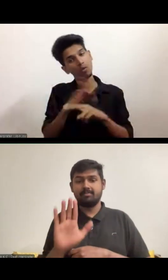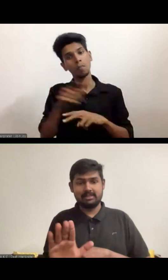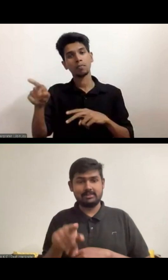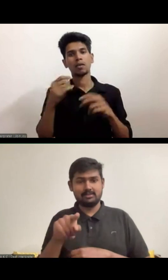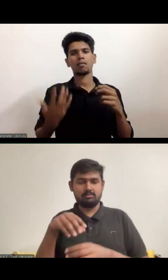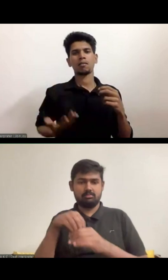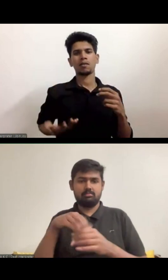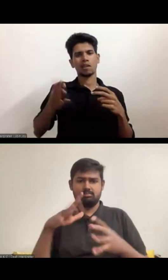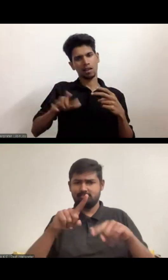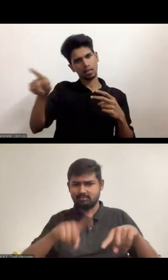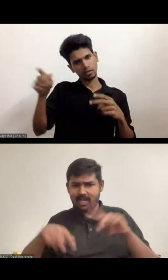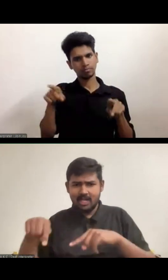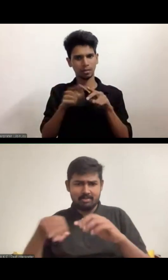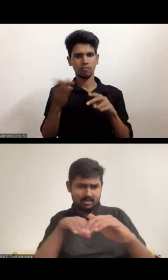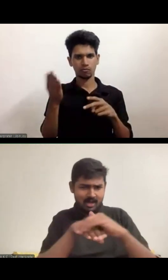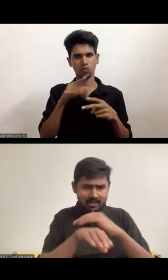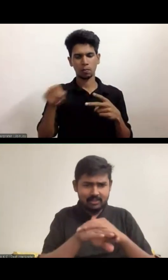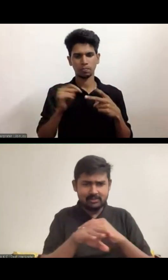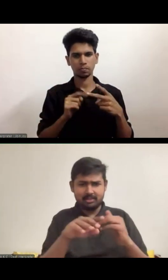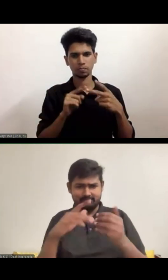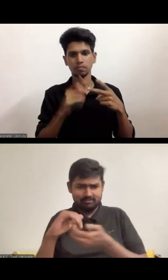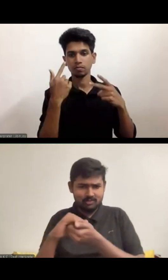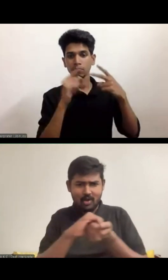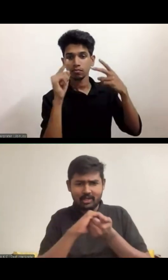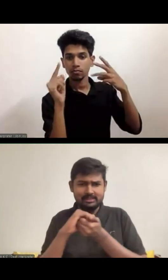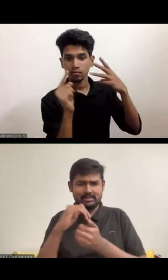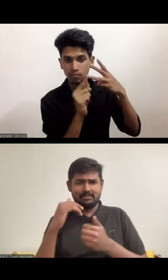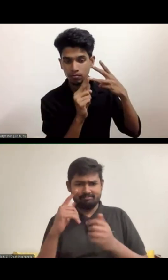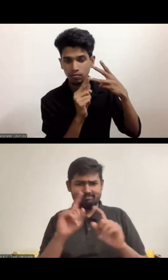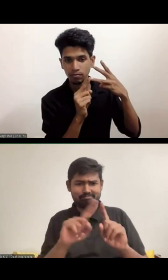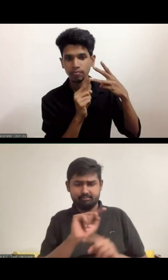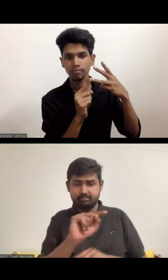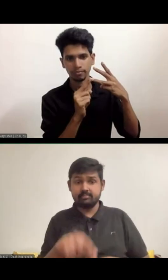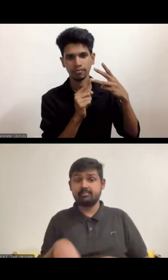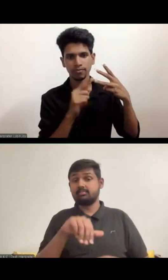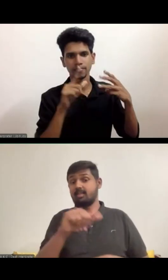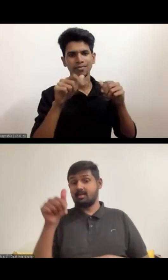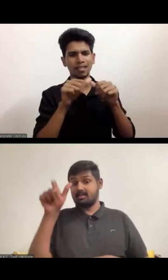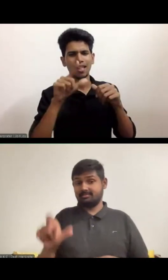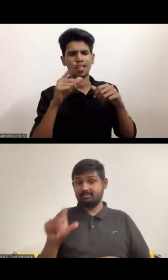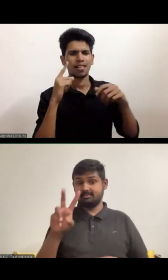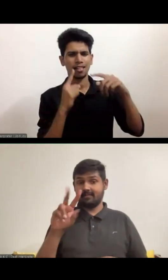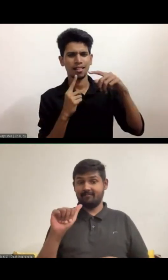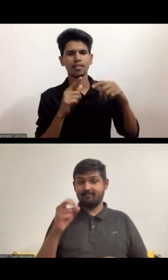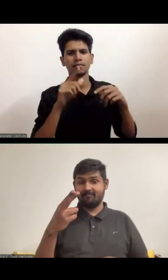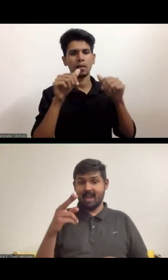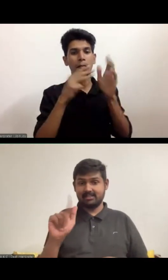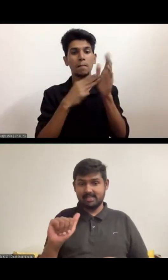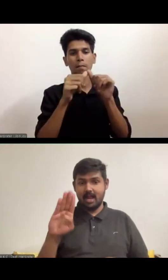And Manique Gunaratne from Sri Lanka is the manager of a specialized training and disability resource